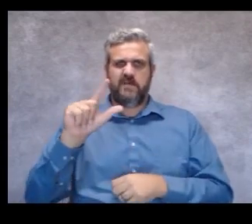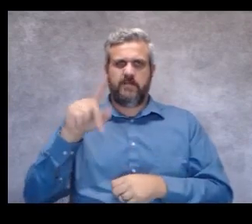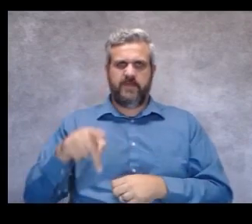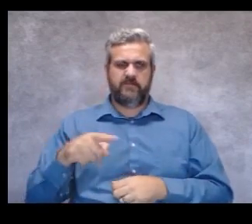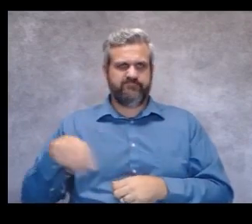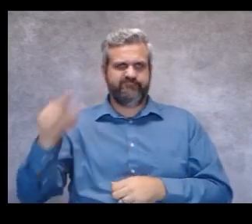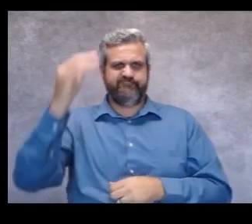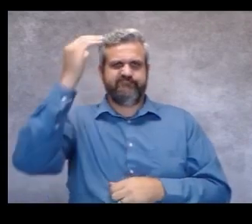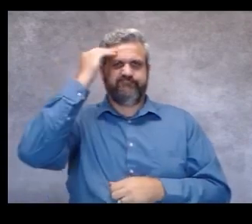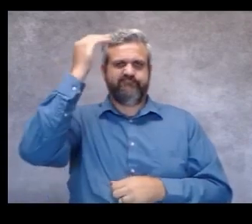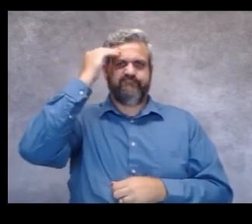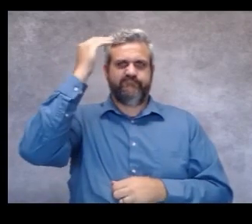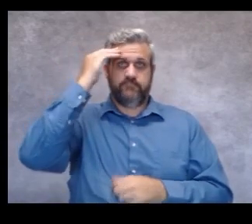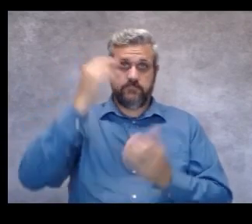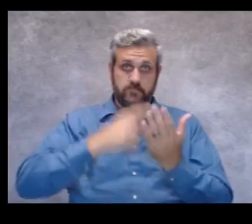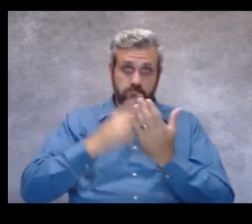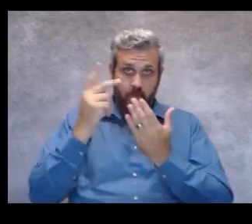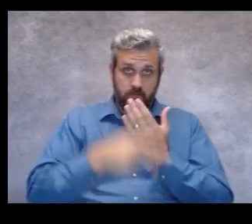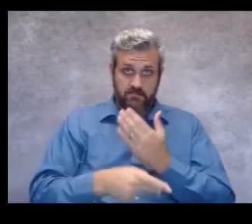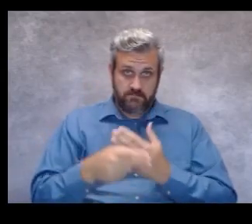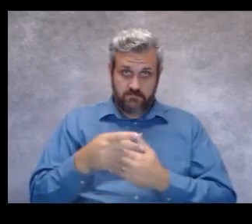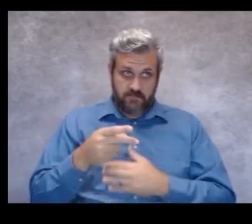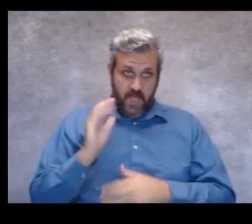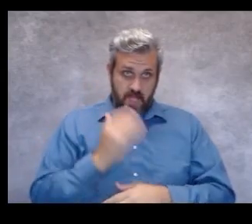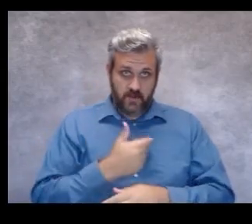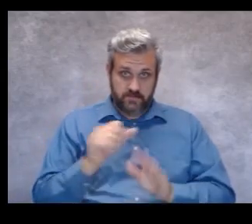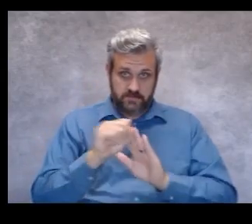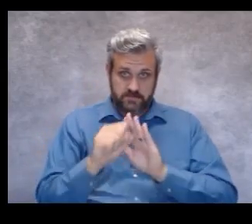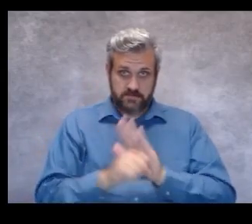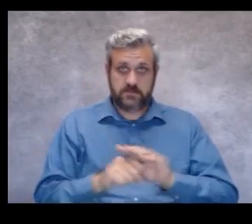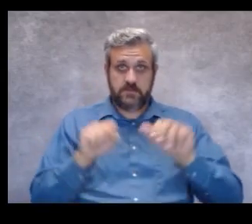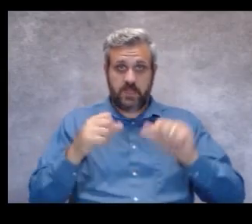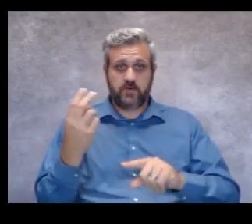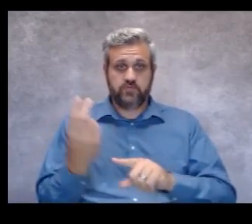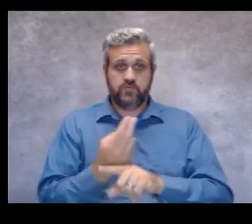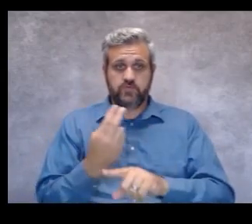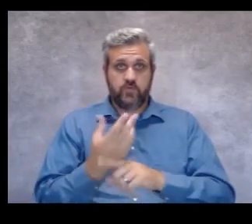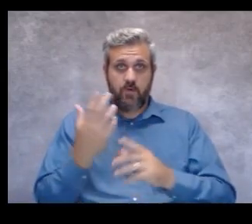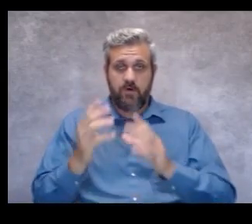widely known. This is a program in our state that can be used to develop